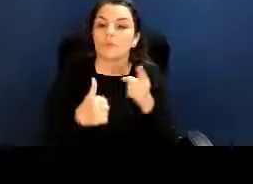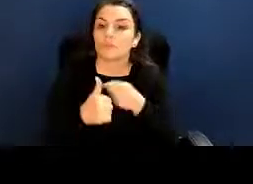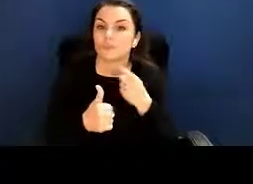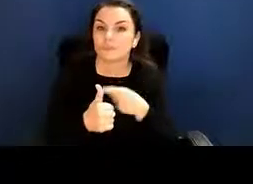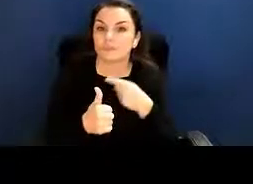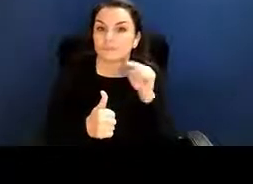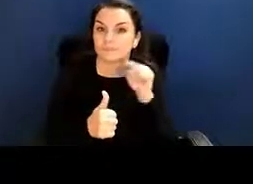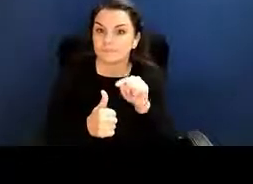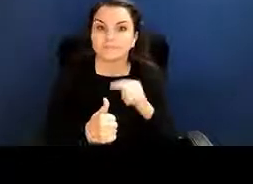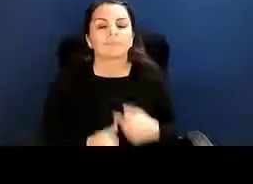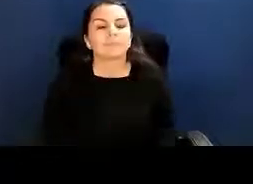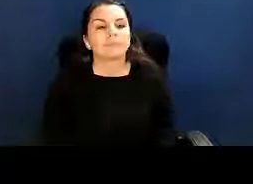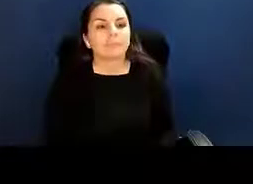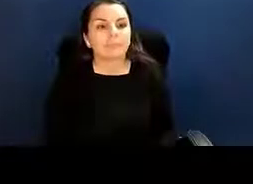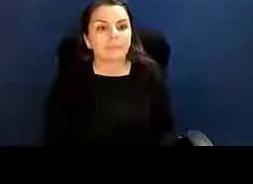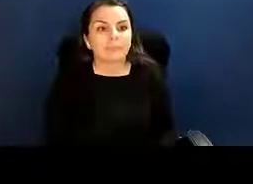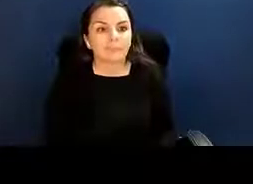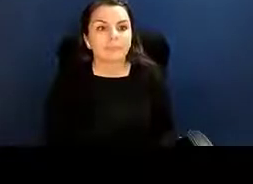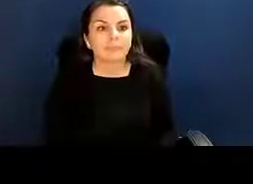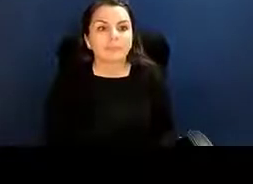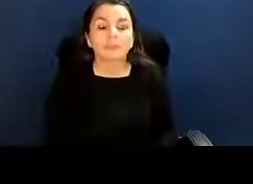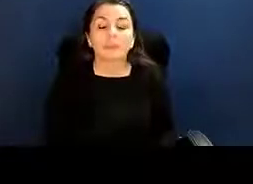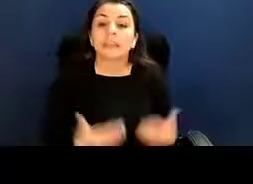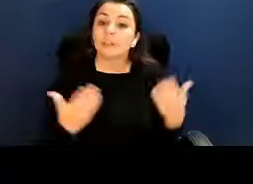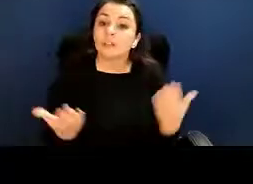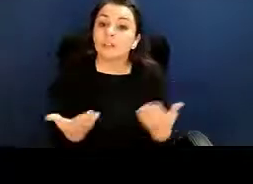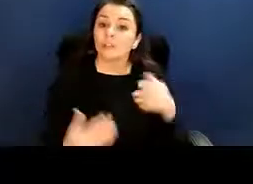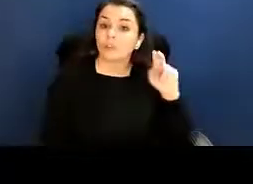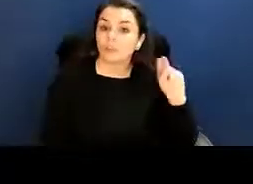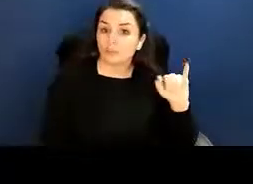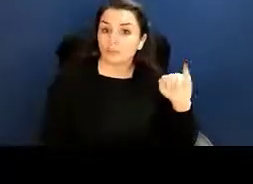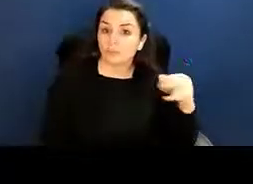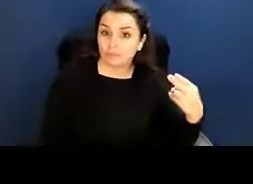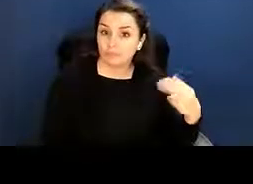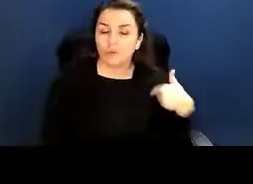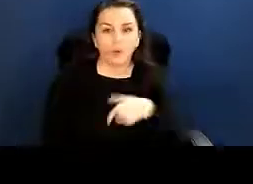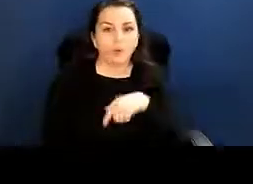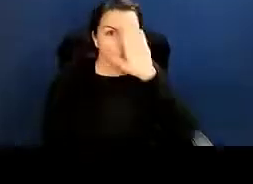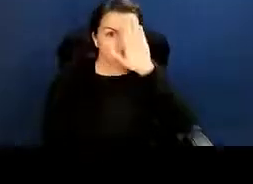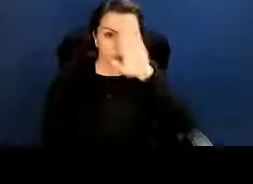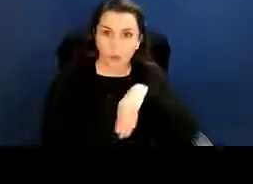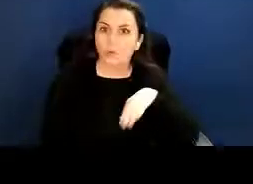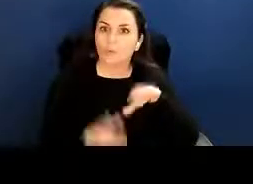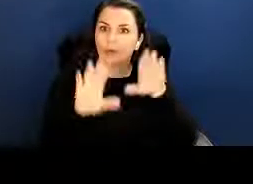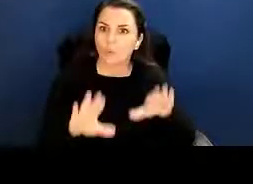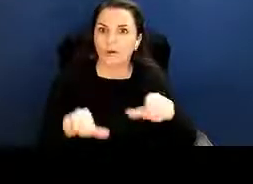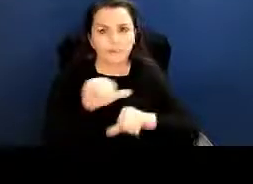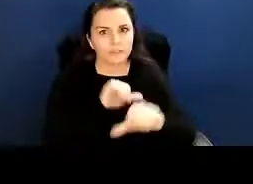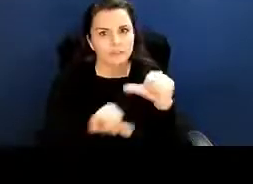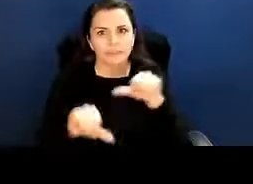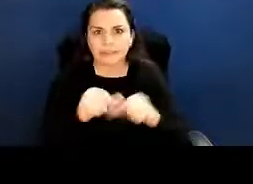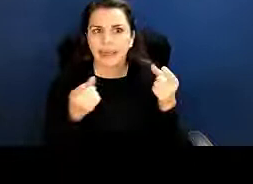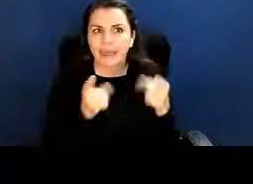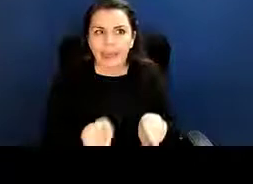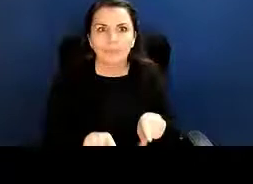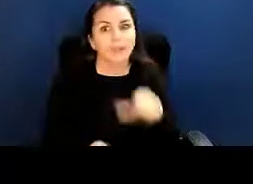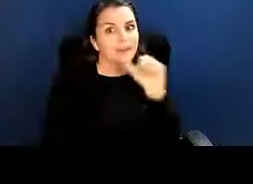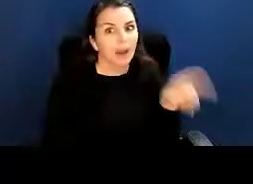So at the NIH, we know that great science is being done at many different kinds of institutions,